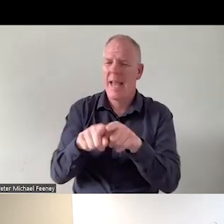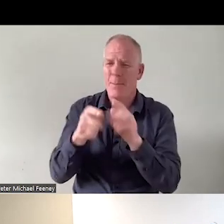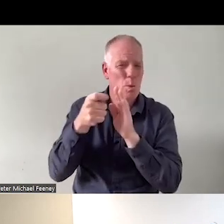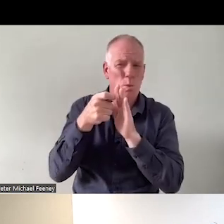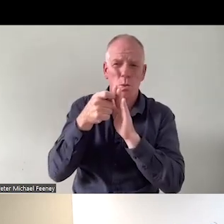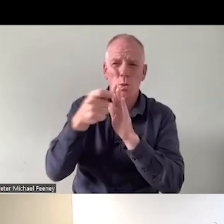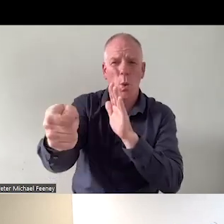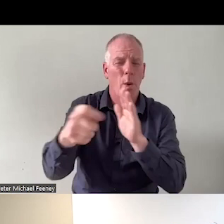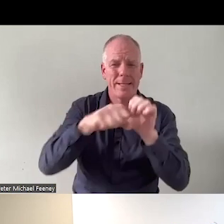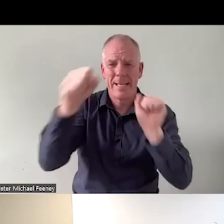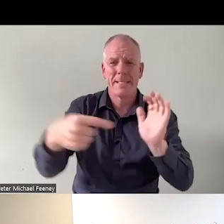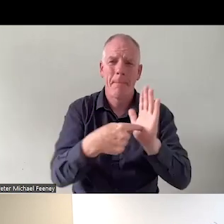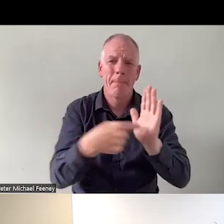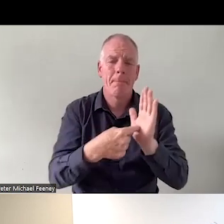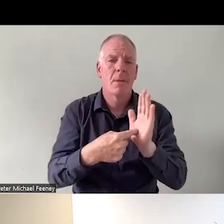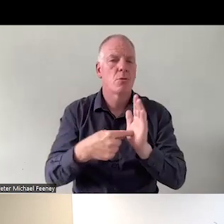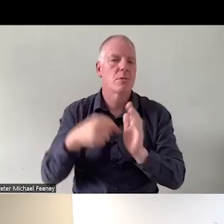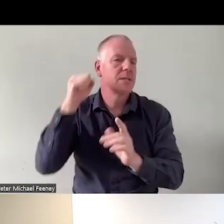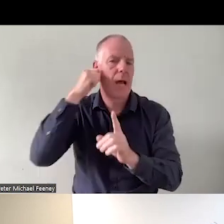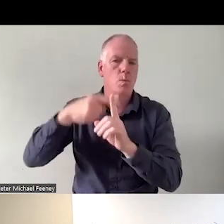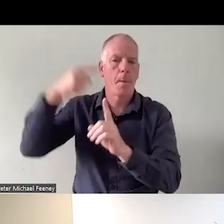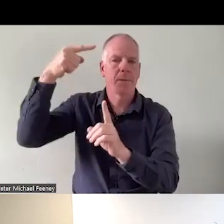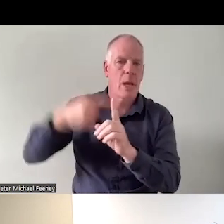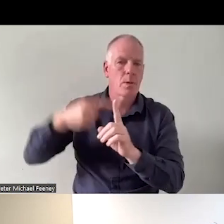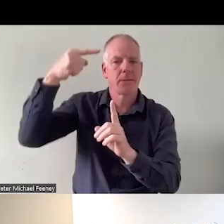It would just have volume up, volume down, on/off.